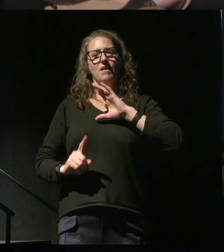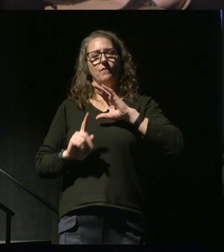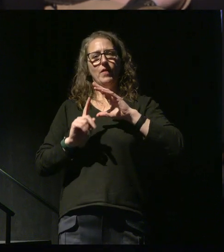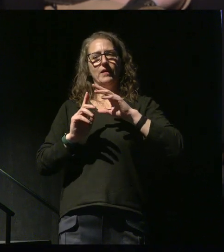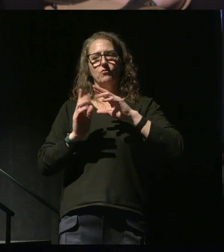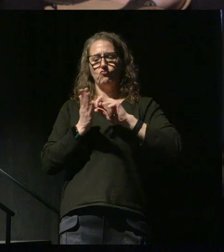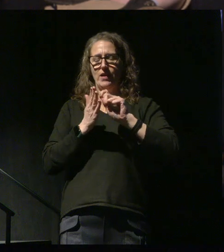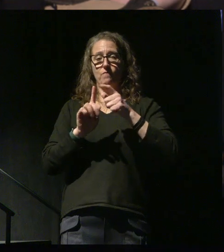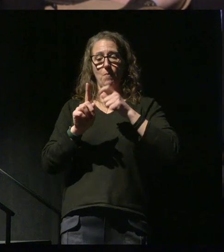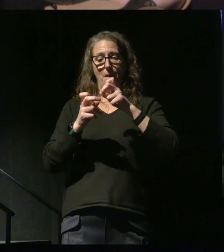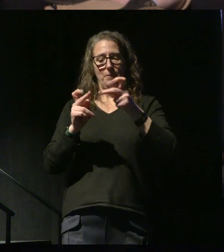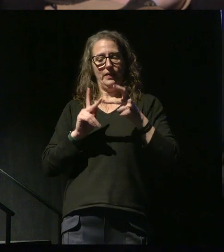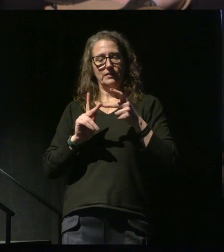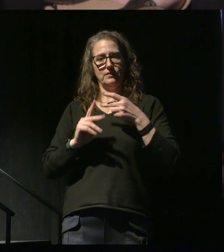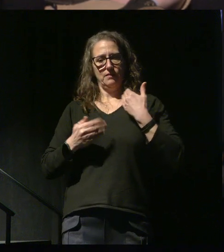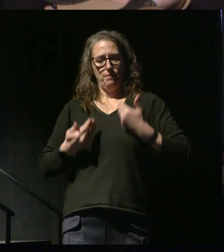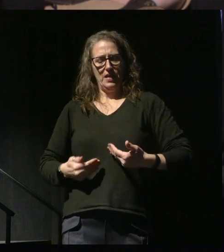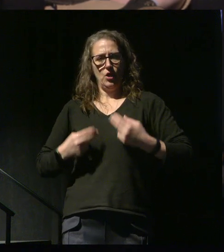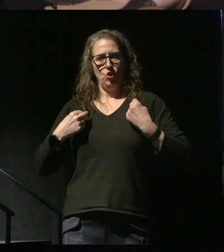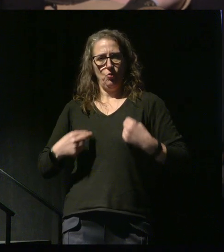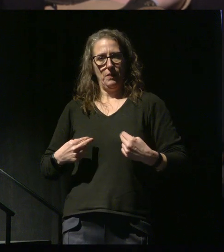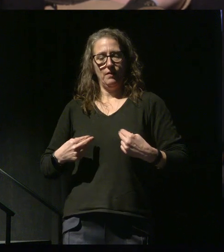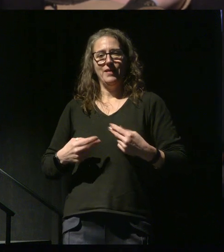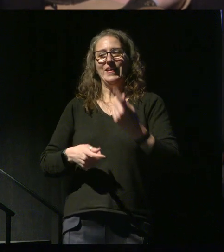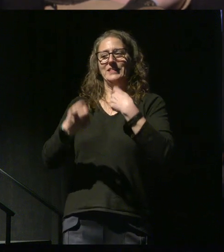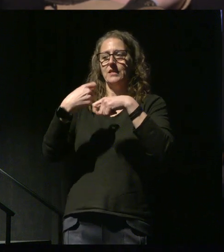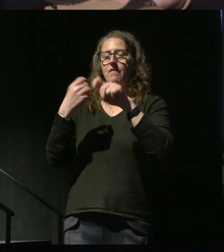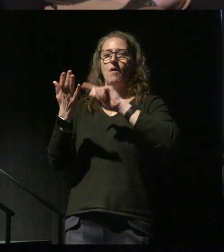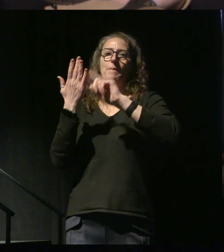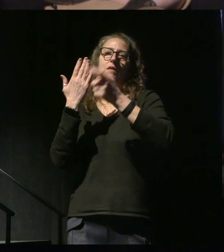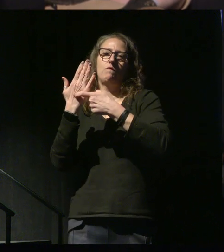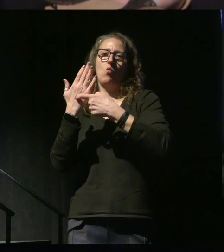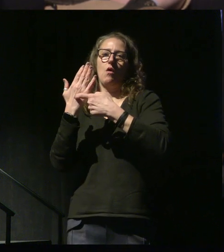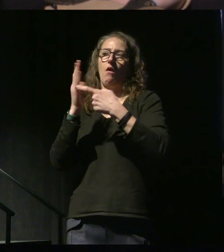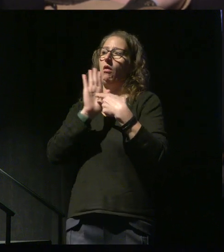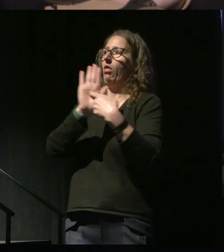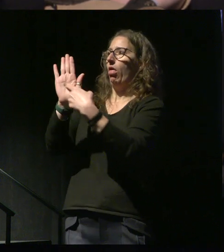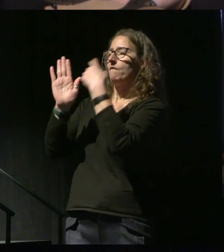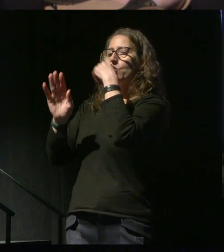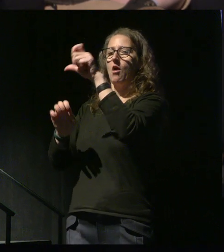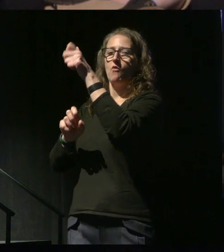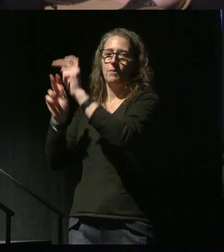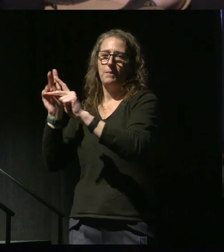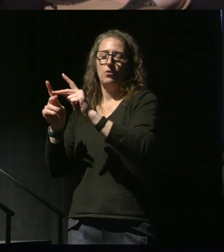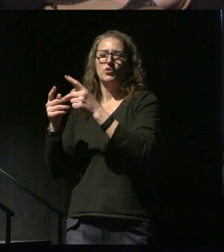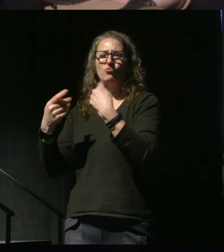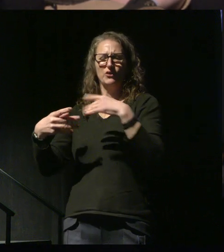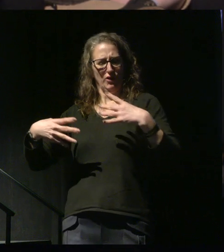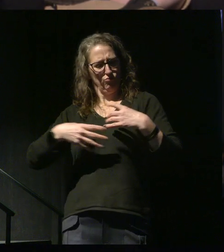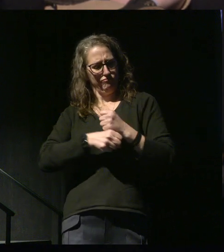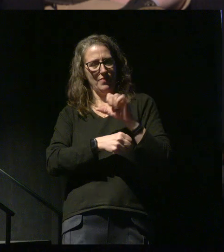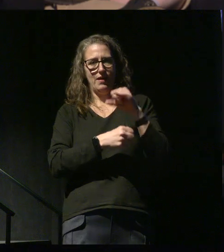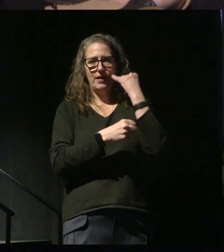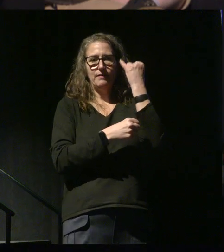Mm. Or a symbol for other people. Mm. And I mean, if I was going to encapsulate the idea in like a sense, I think it would be it, that would be it.